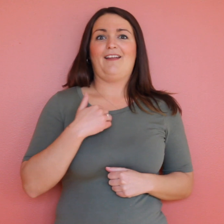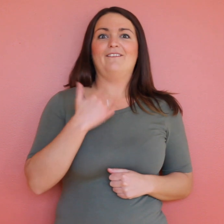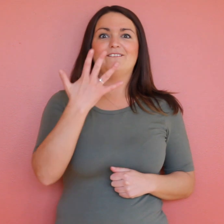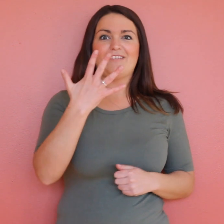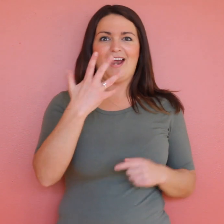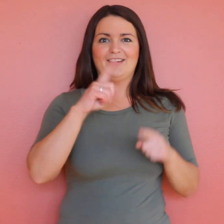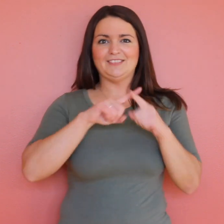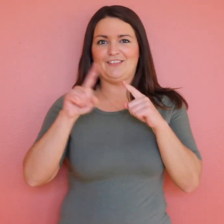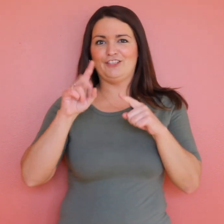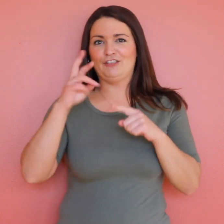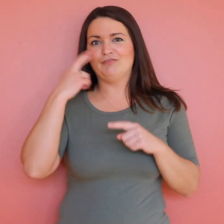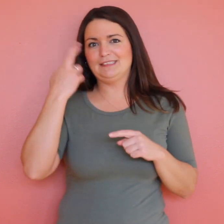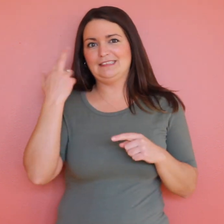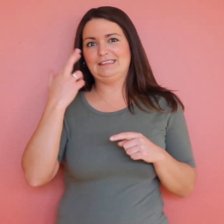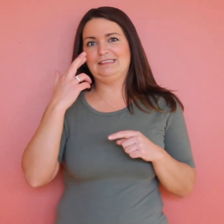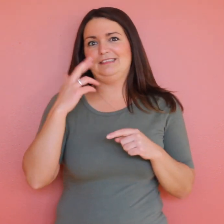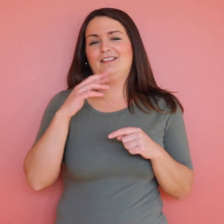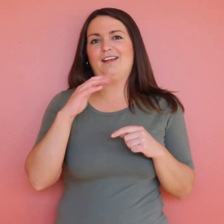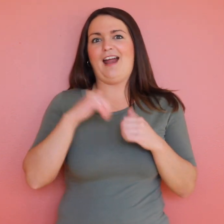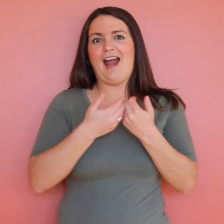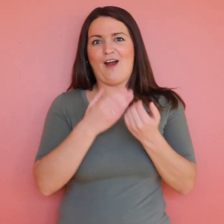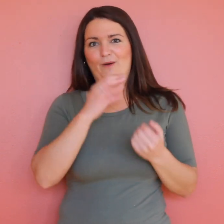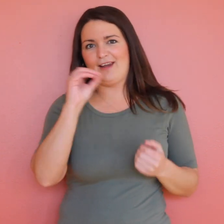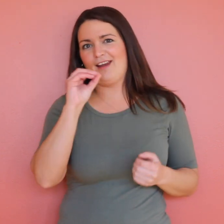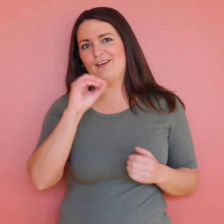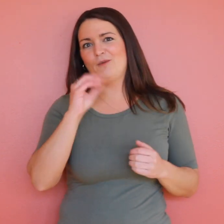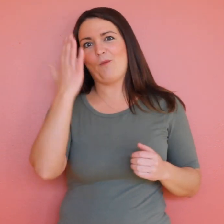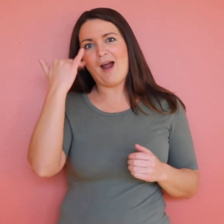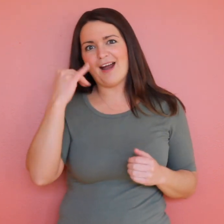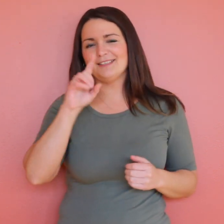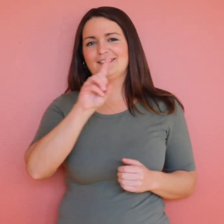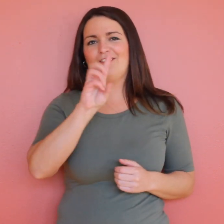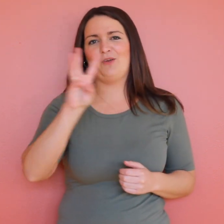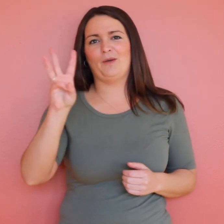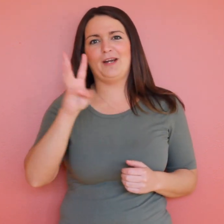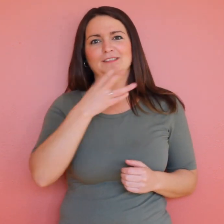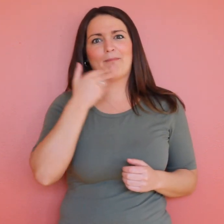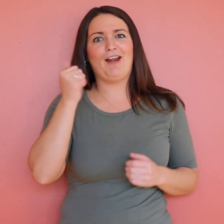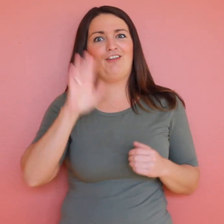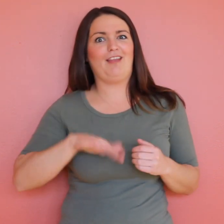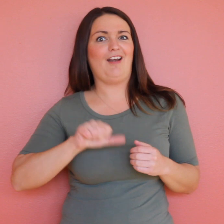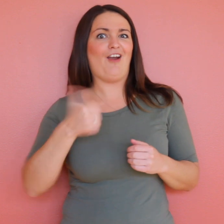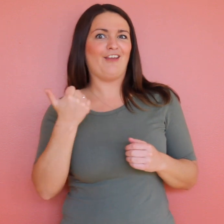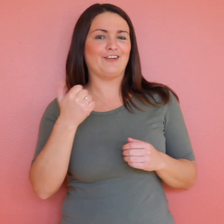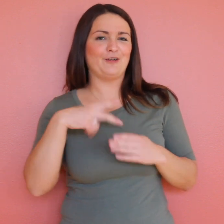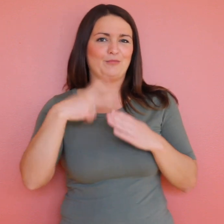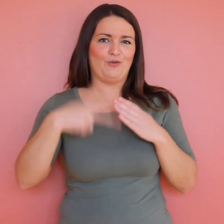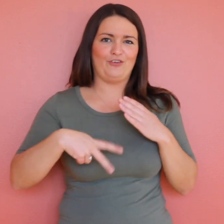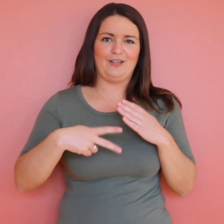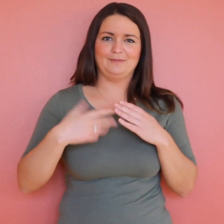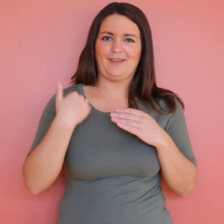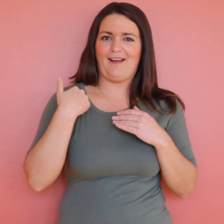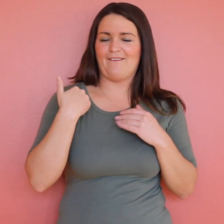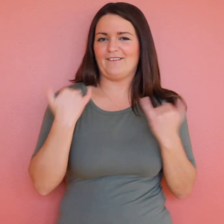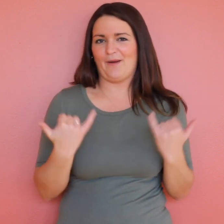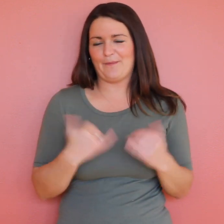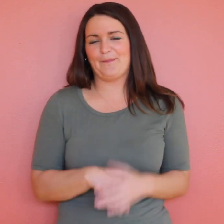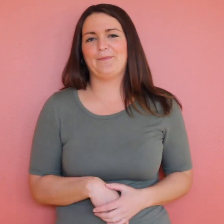There are 5 reasons why Deaf Weight Wise 2.0 is better than other programs out there.